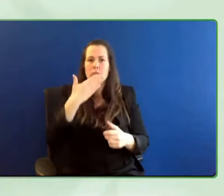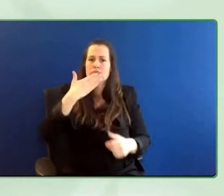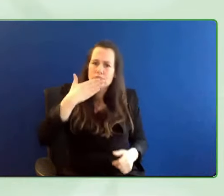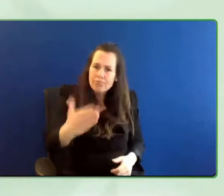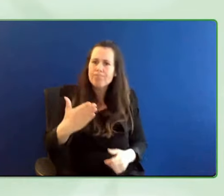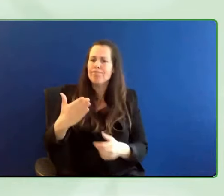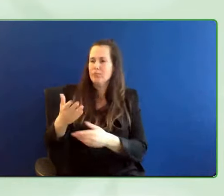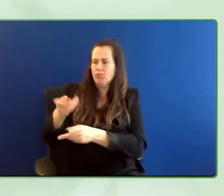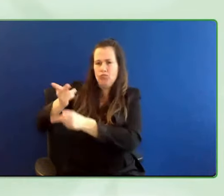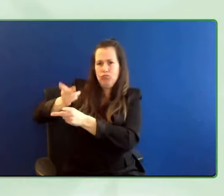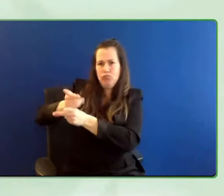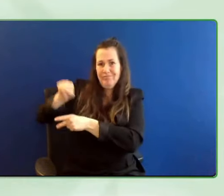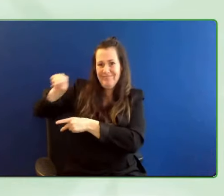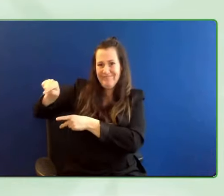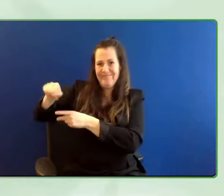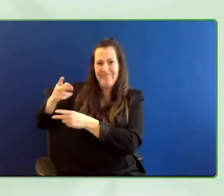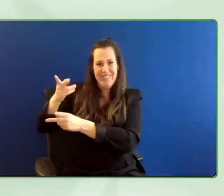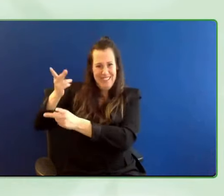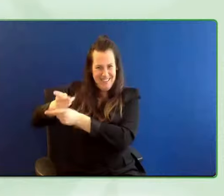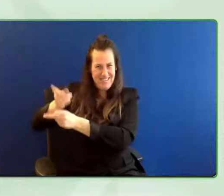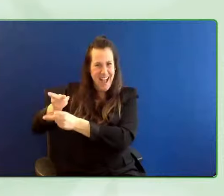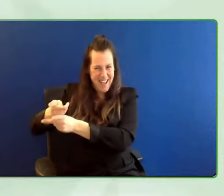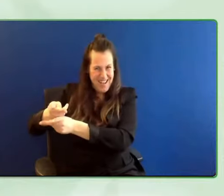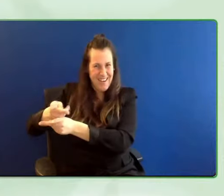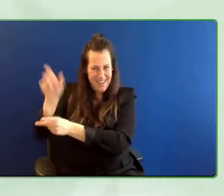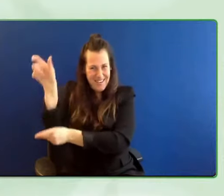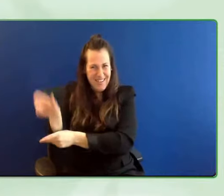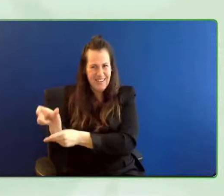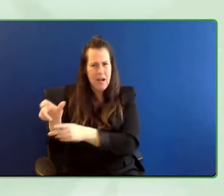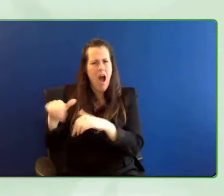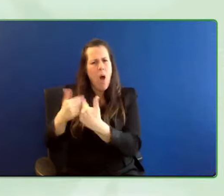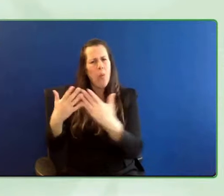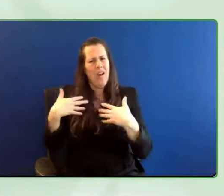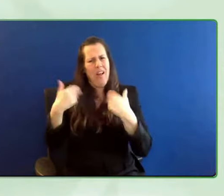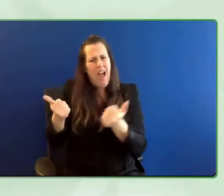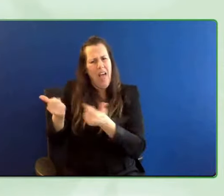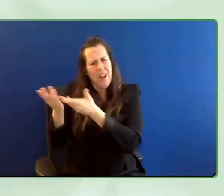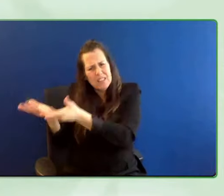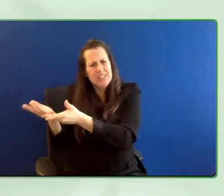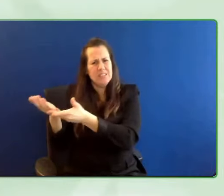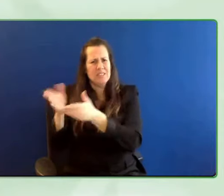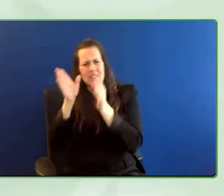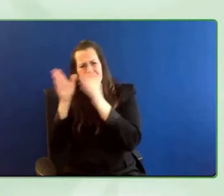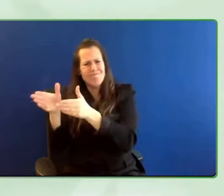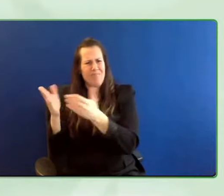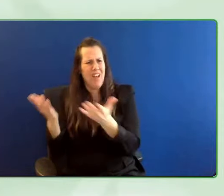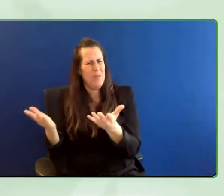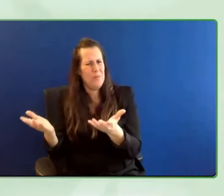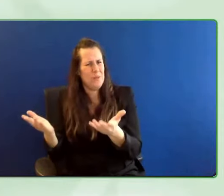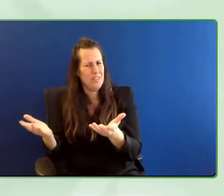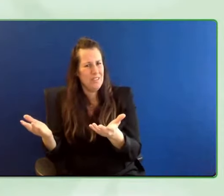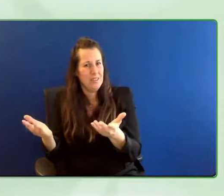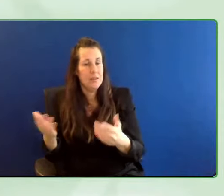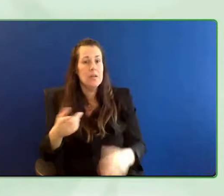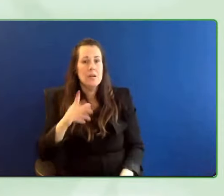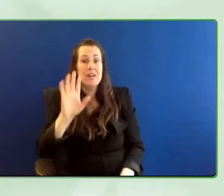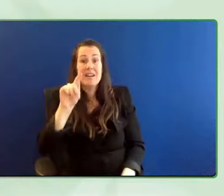So training, support, and policies like paid leave and others that support people to take